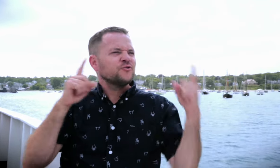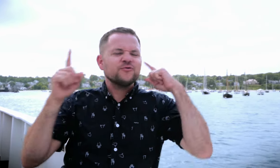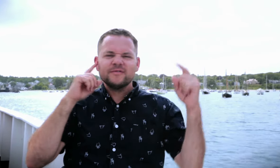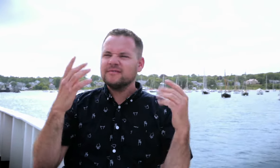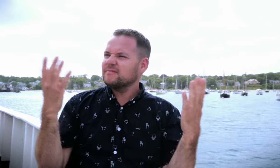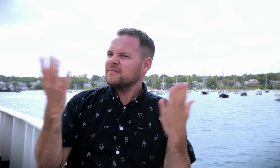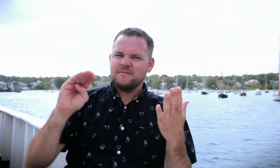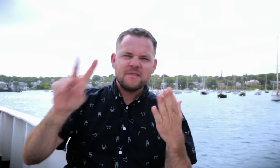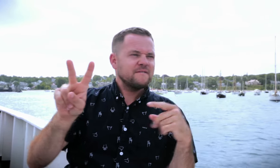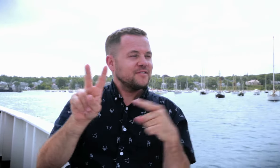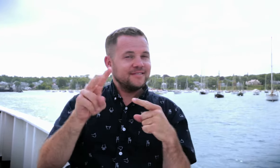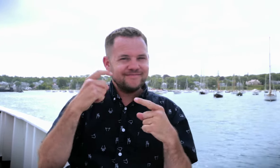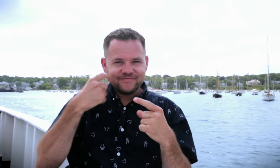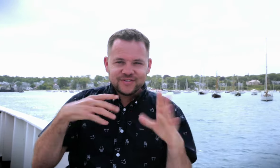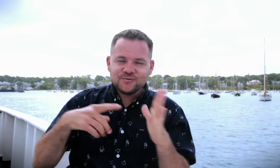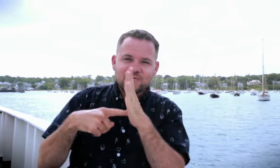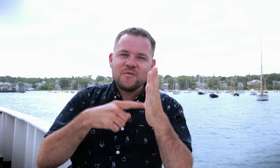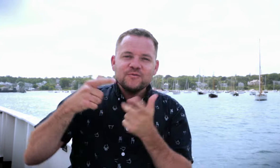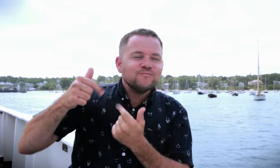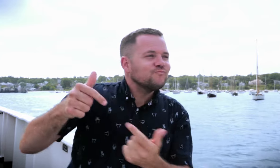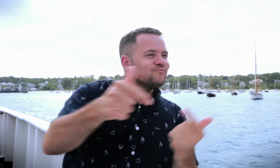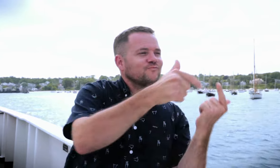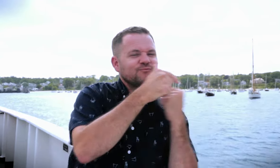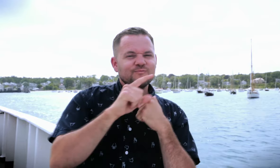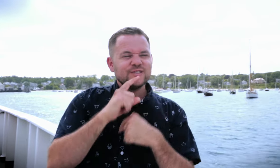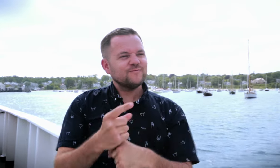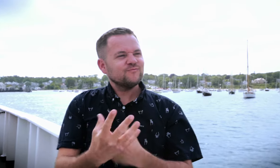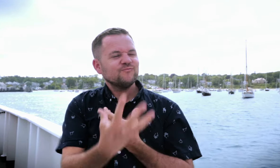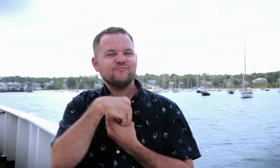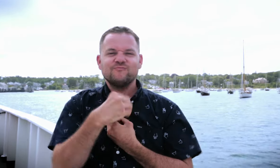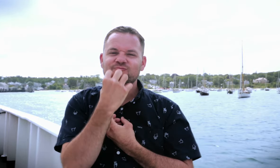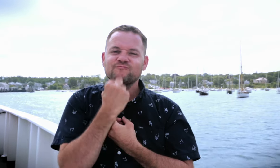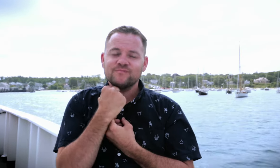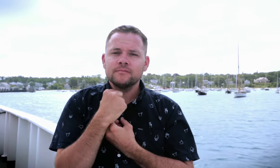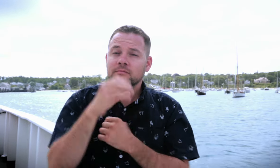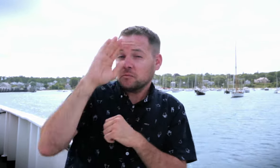The deaf community has heard about this place for so long. I hope I've shown you something that we can all share and cherish.